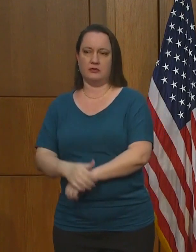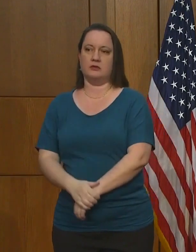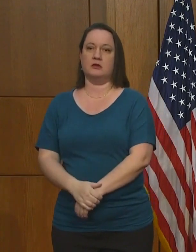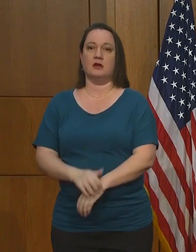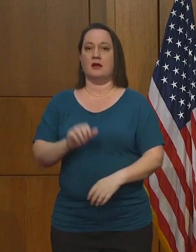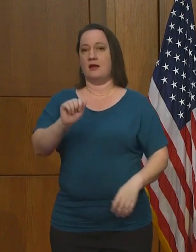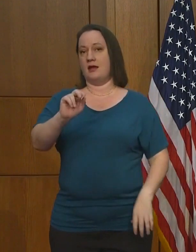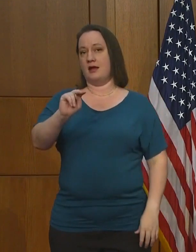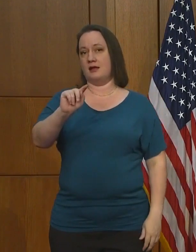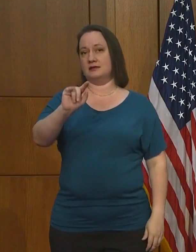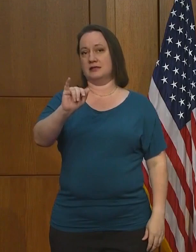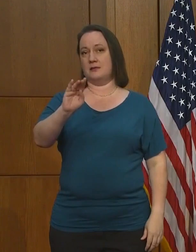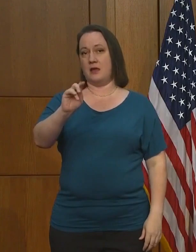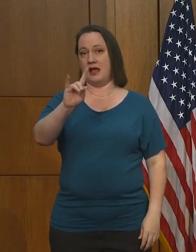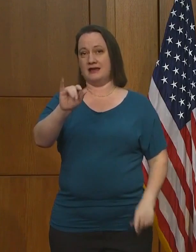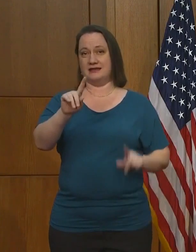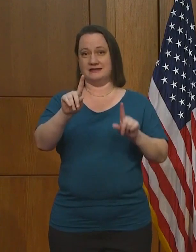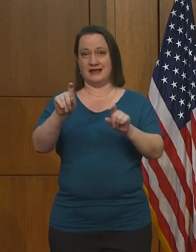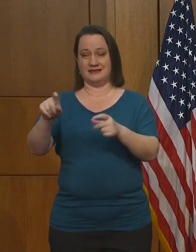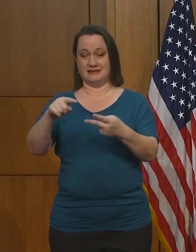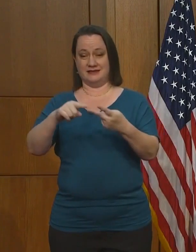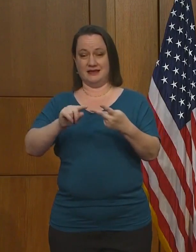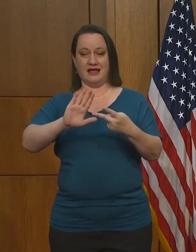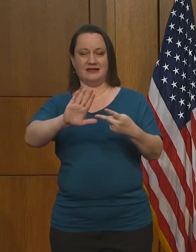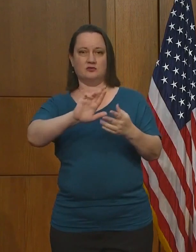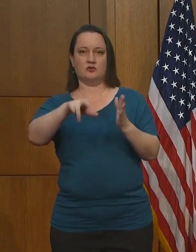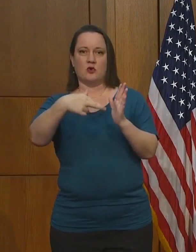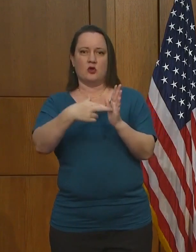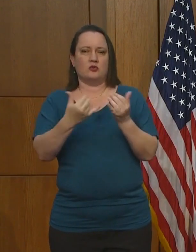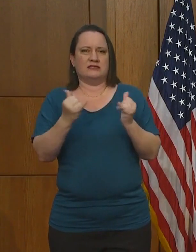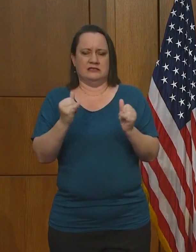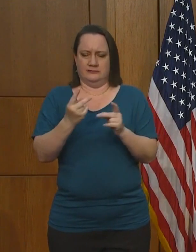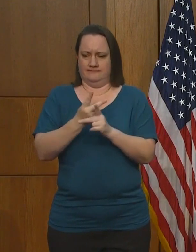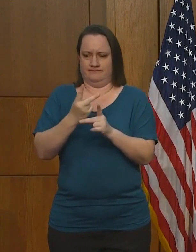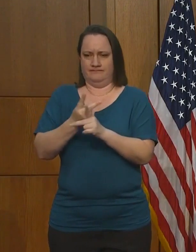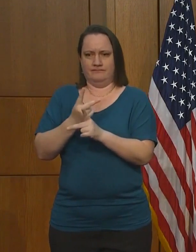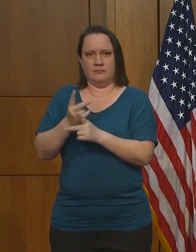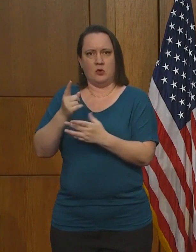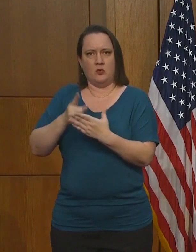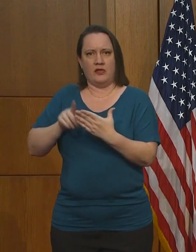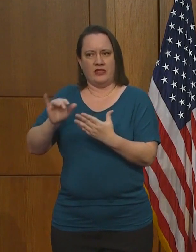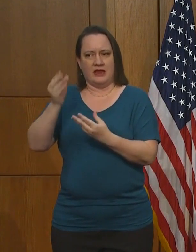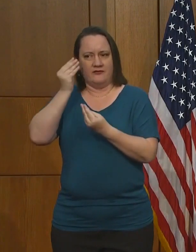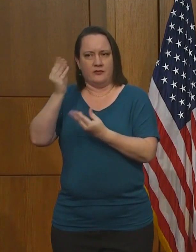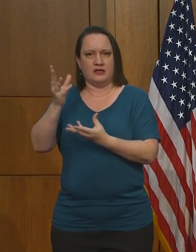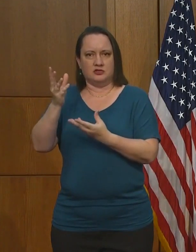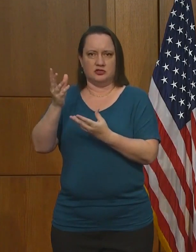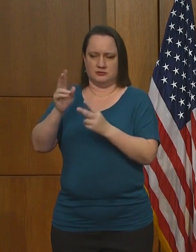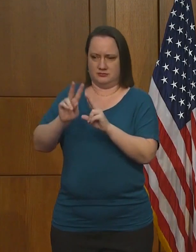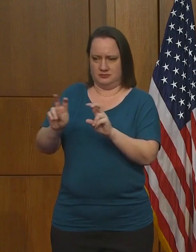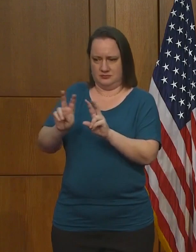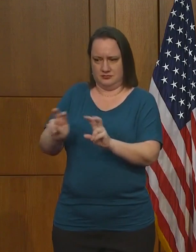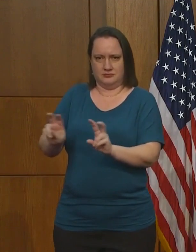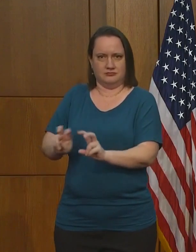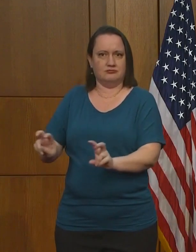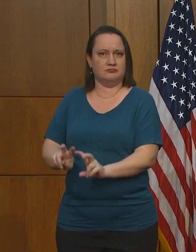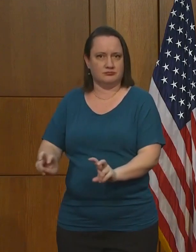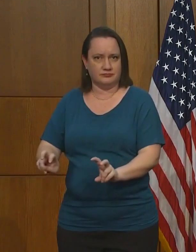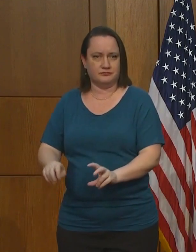DEPARTMENT OF HEALTH I THINK THE ROLE OF ANTIBODY TESTING IS STILL WE'RE STILL LEARNING